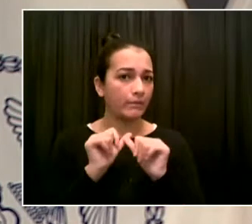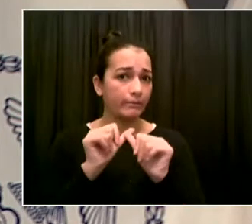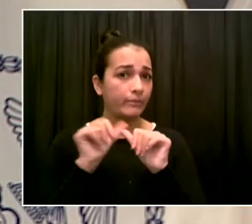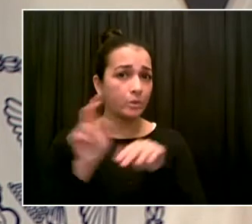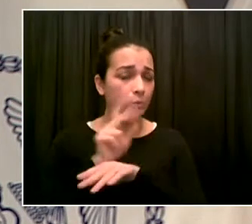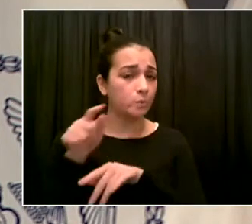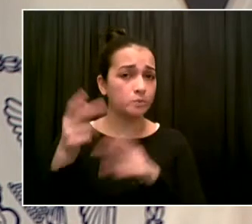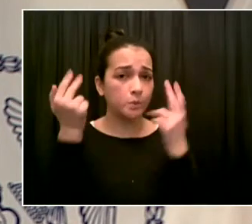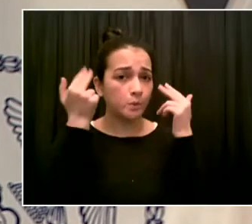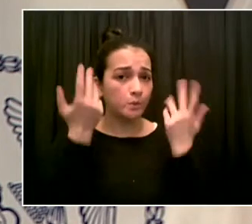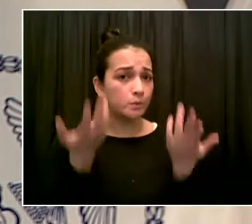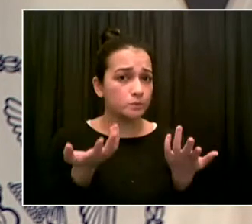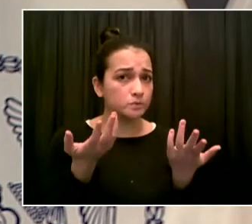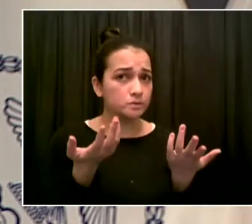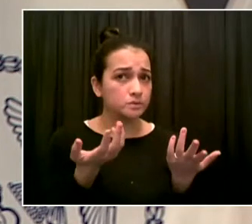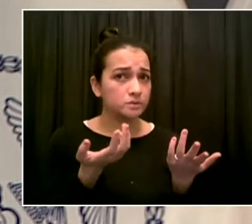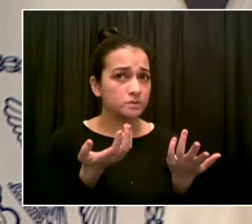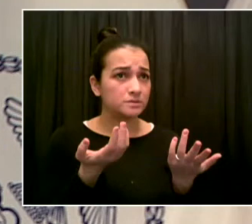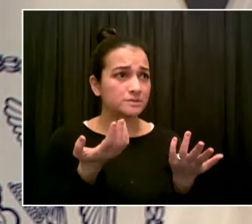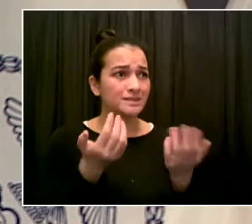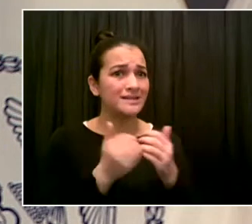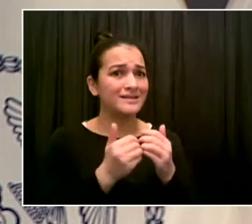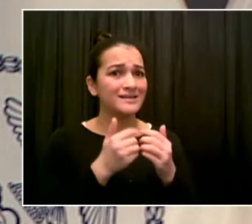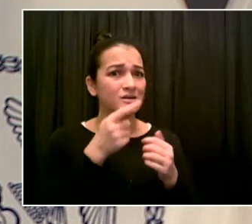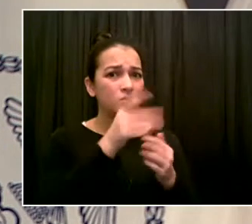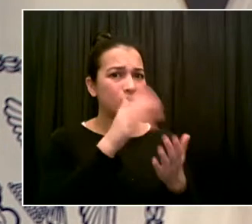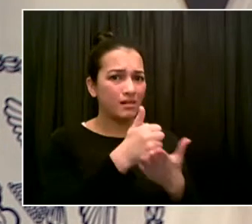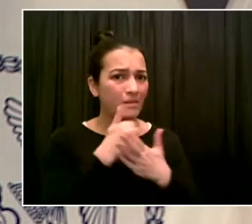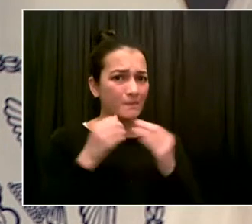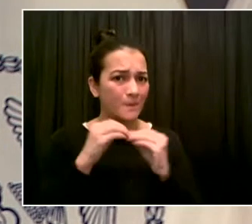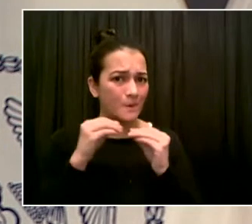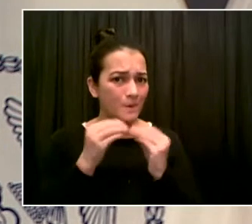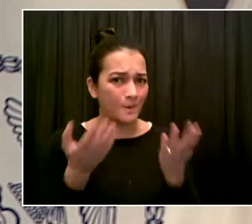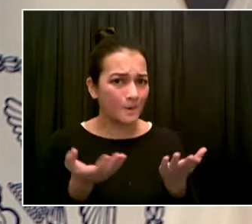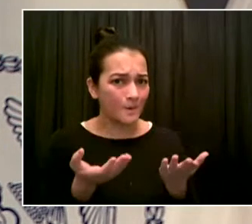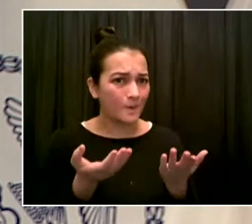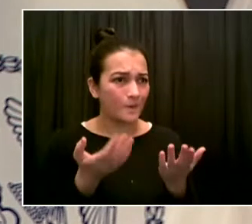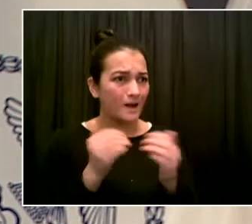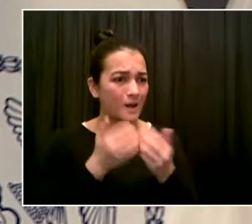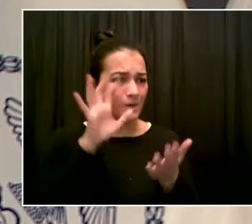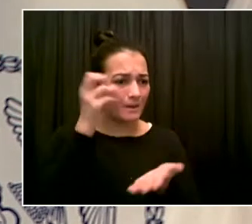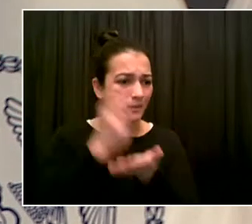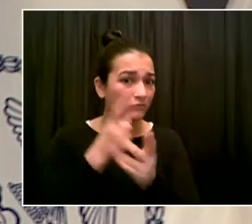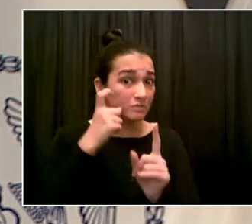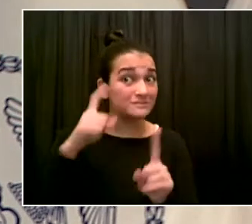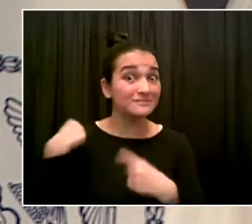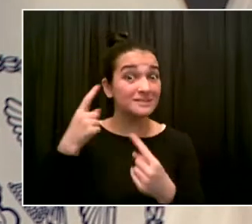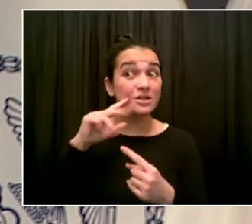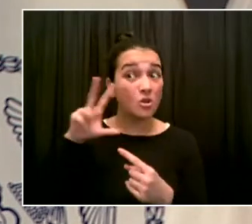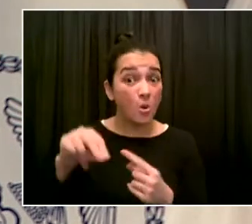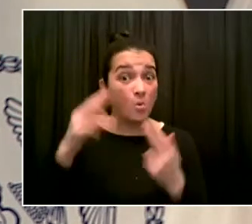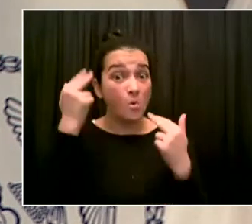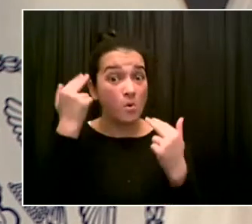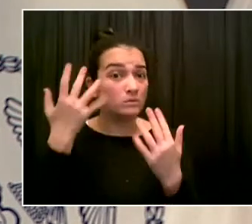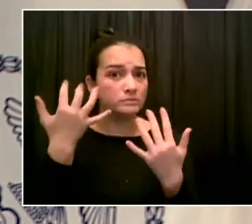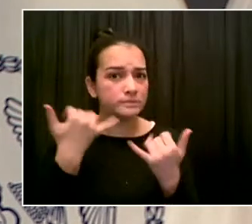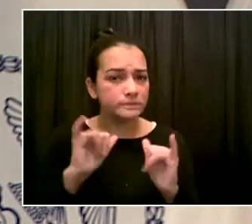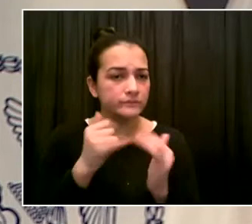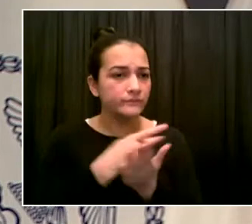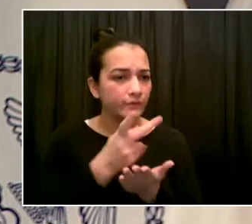DEAL THAT COLLAPSED AND IS THERE ANYTNGHI THAT HAPPENED AND ANY INFORMATION THAT